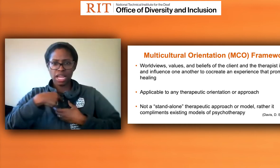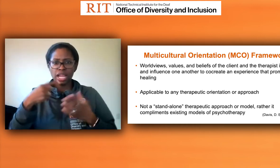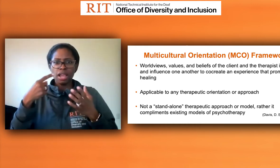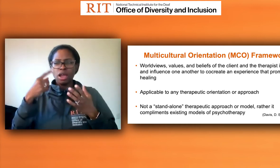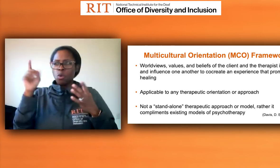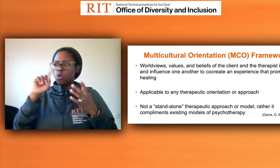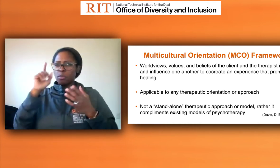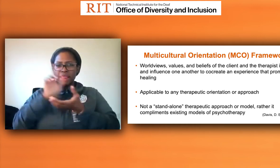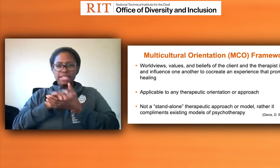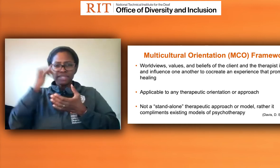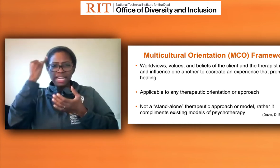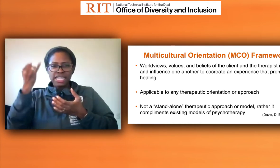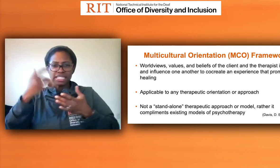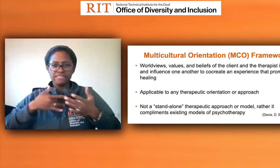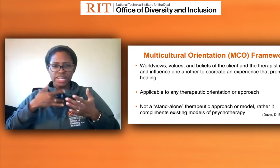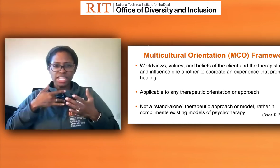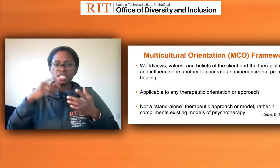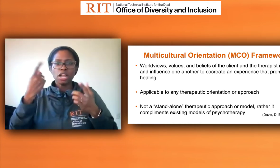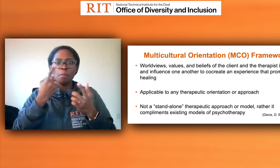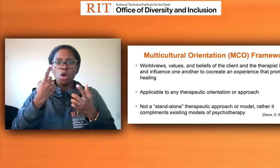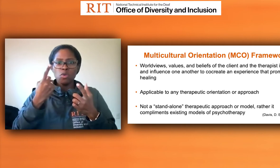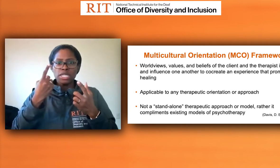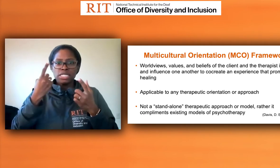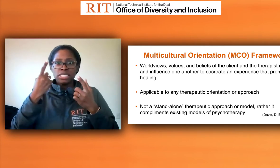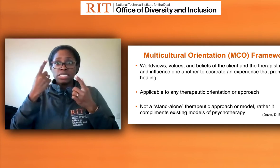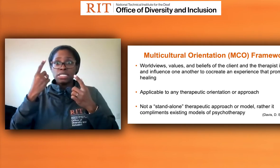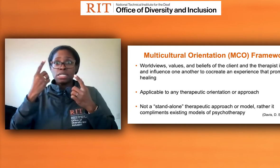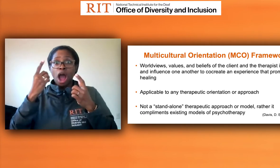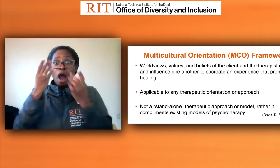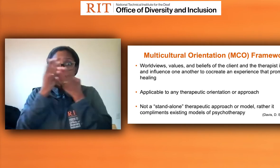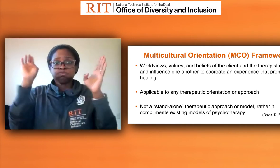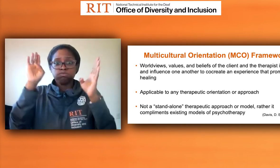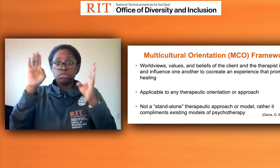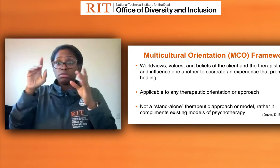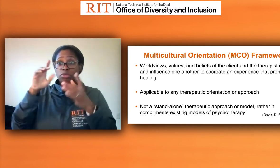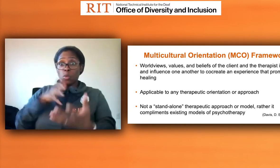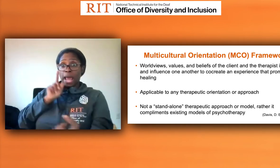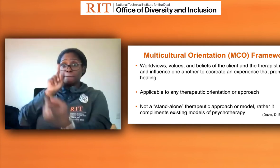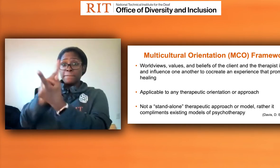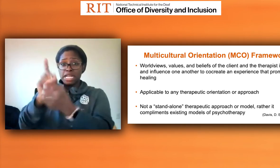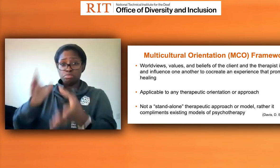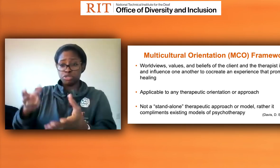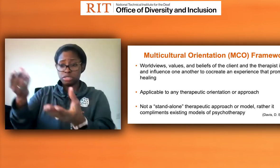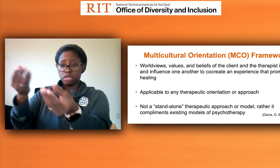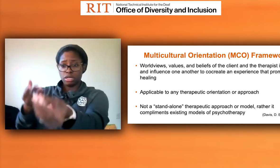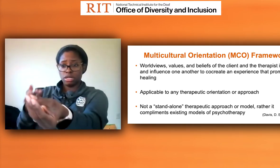or for anyone, really, in this situation who meets a new person and interacts with someone new, it's important to check themselves.